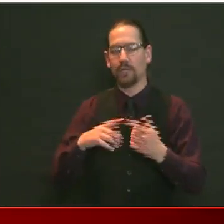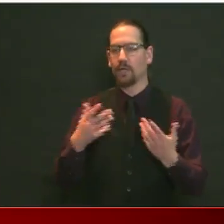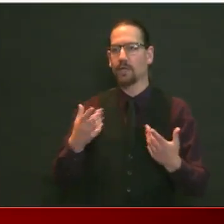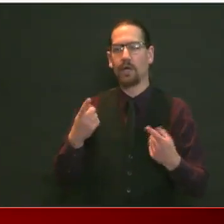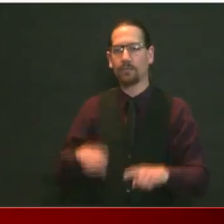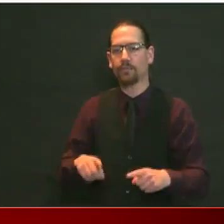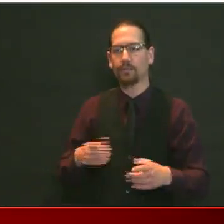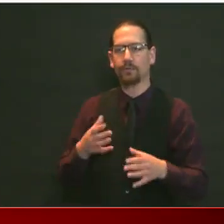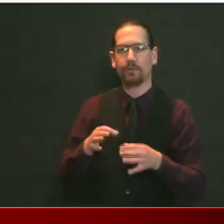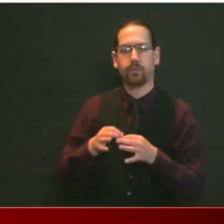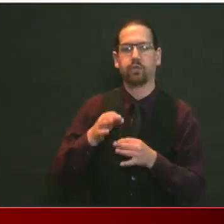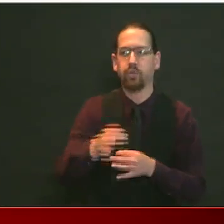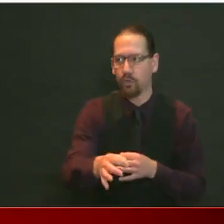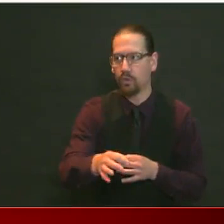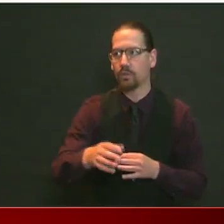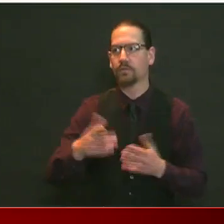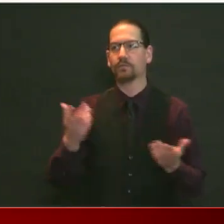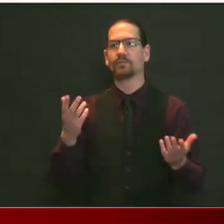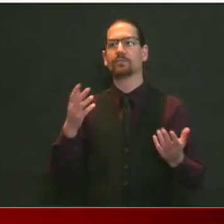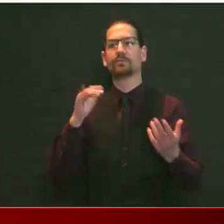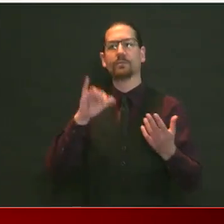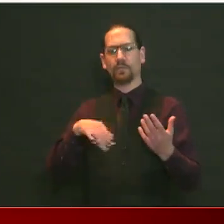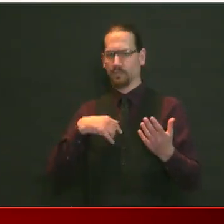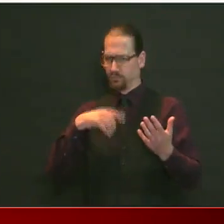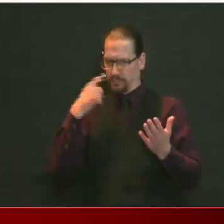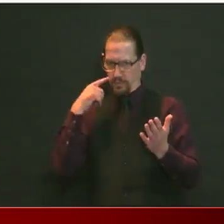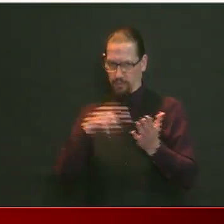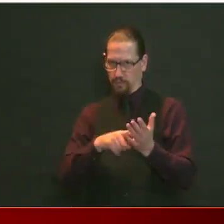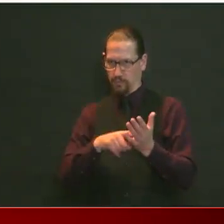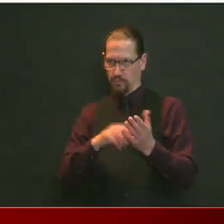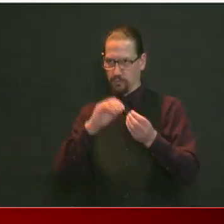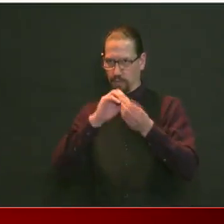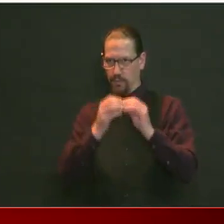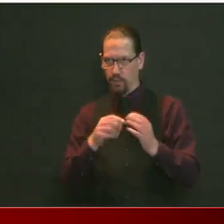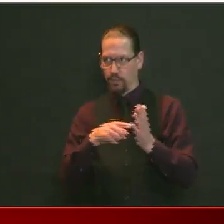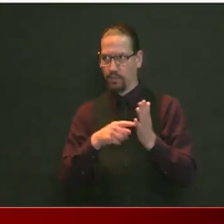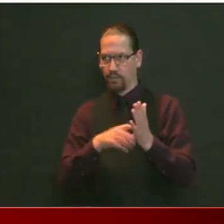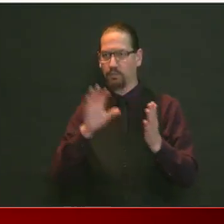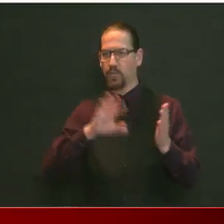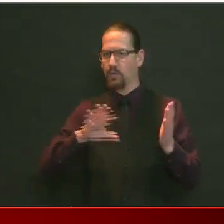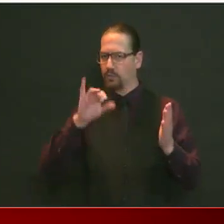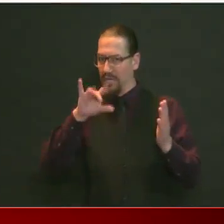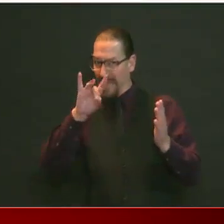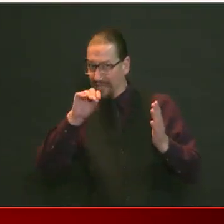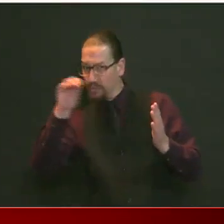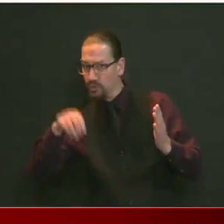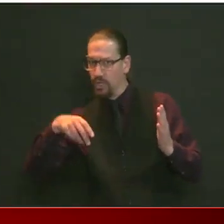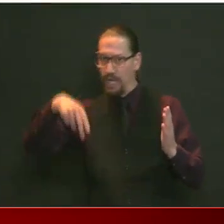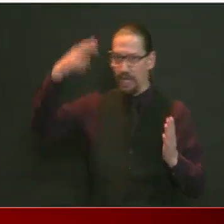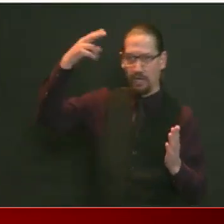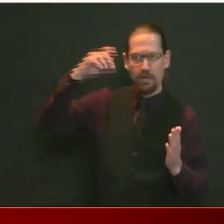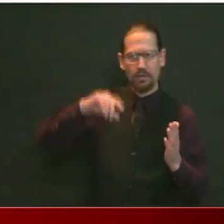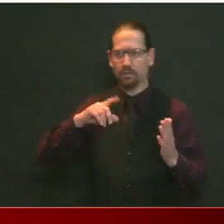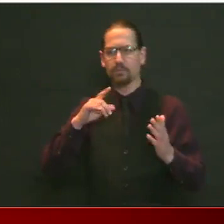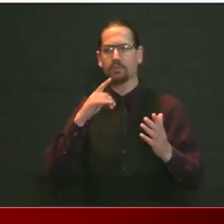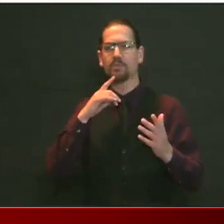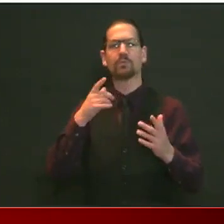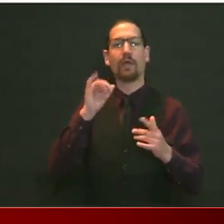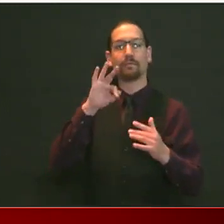IN EFFECT A WEEK EARLIER THERE WOULD HAVE BEEN A REDUCTION. TWO WEEKS EARLIER, AN 80%